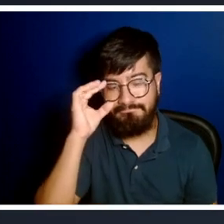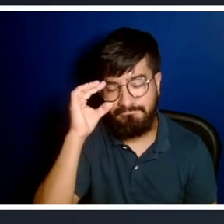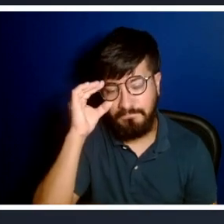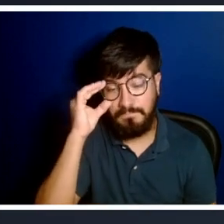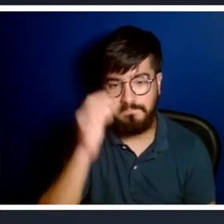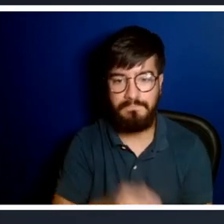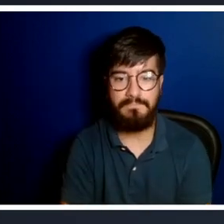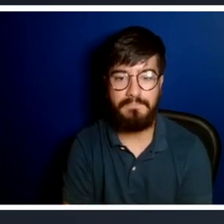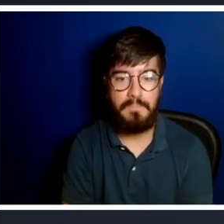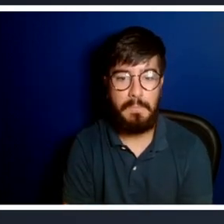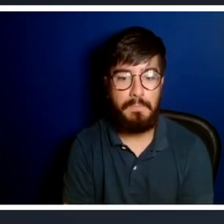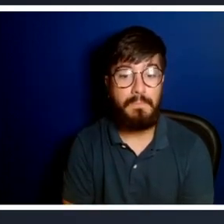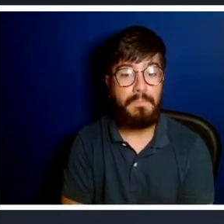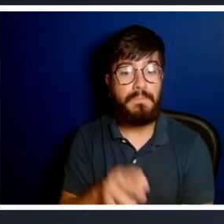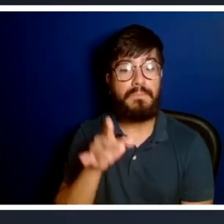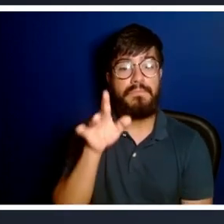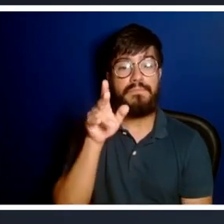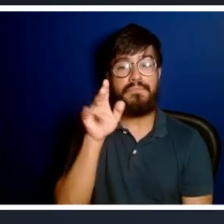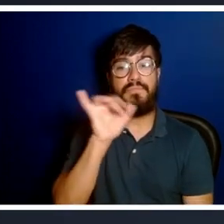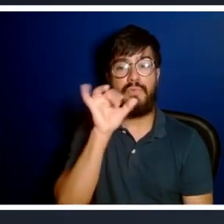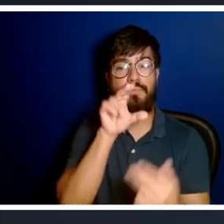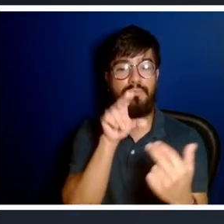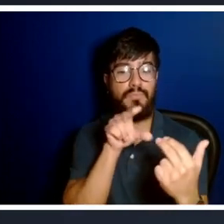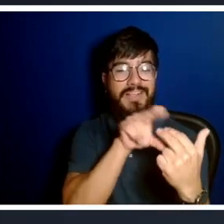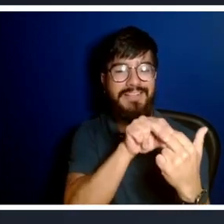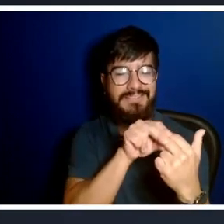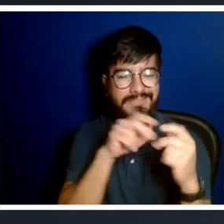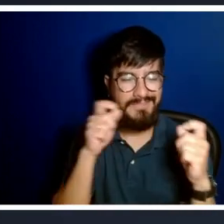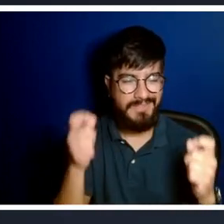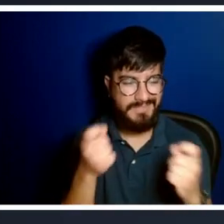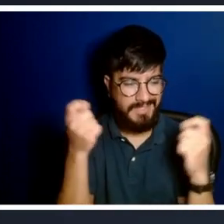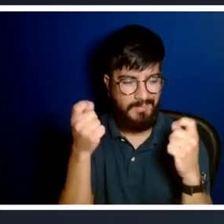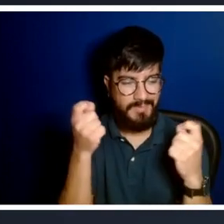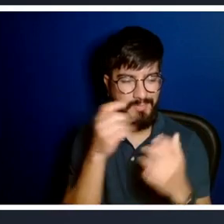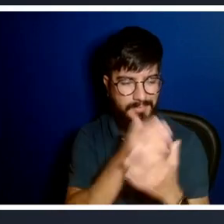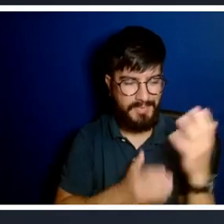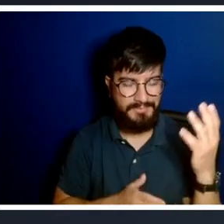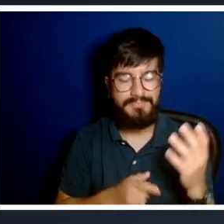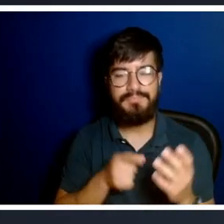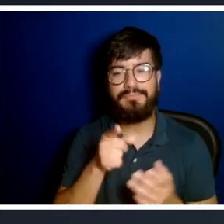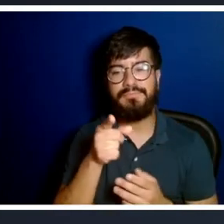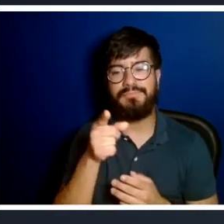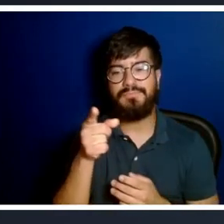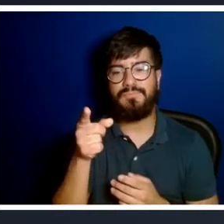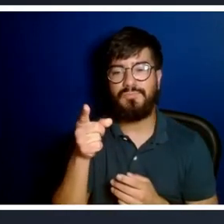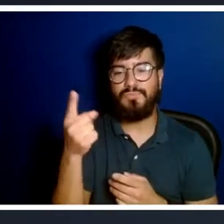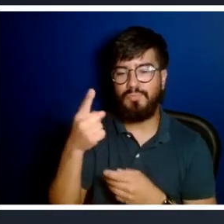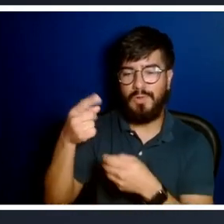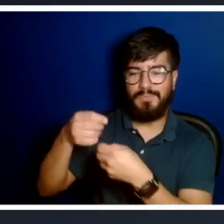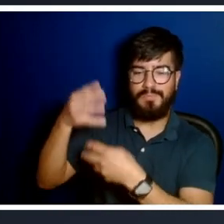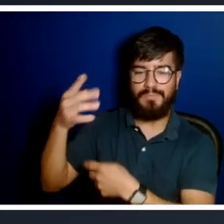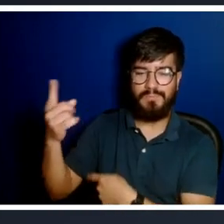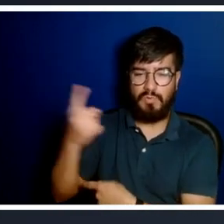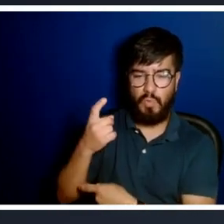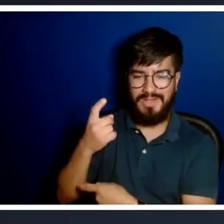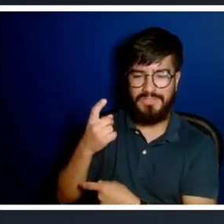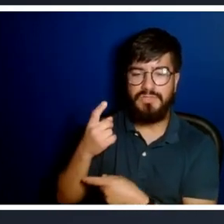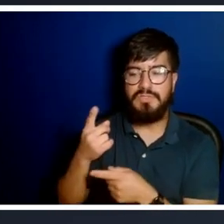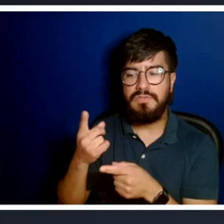Beth Evans: And speaking of the celebratory aspects of this, there's a question posed by a participant asking, "Do you all partner